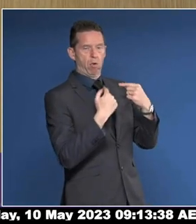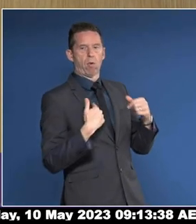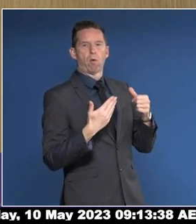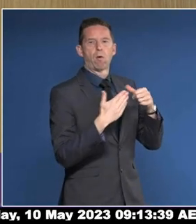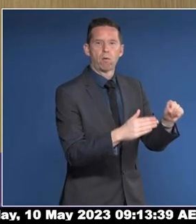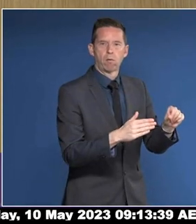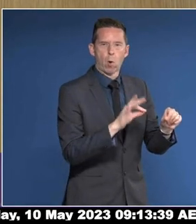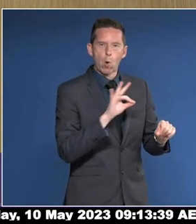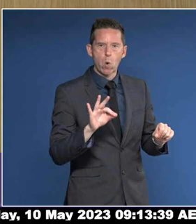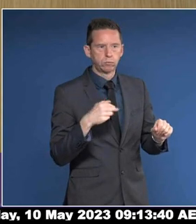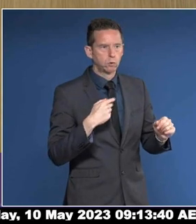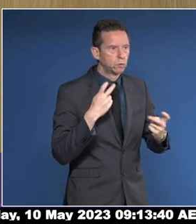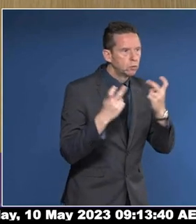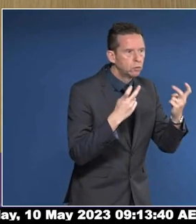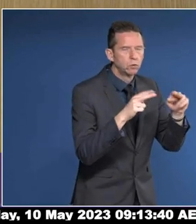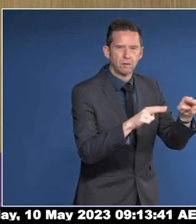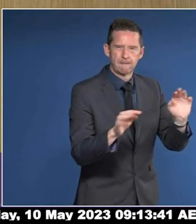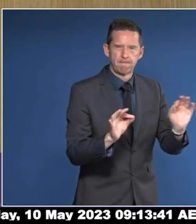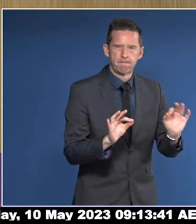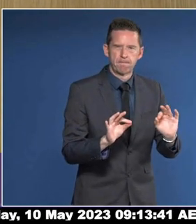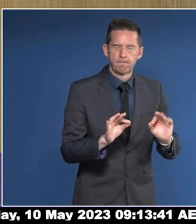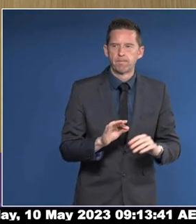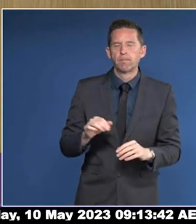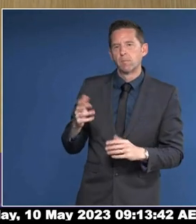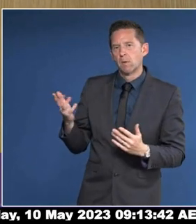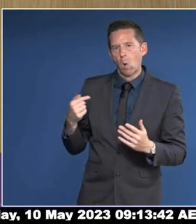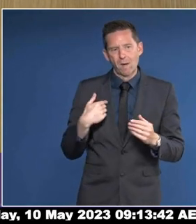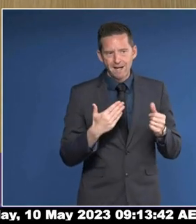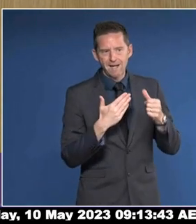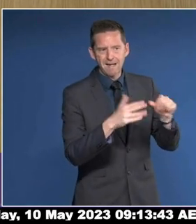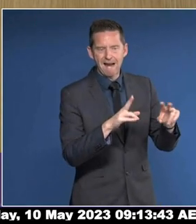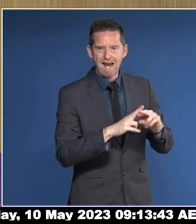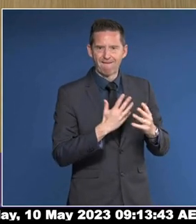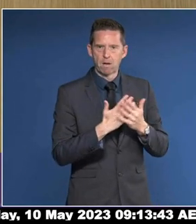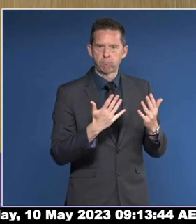We respond to significant harm and a reasonable suspicion that children are